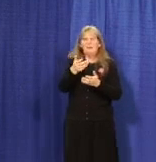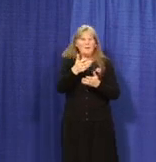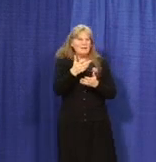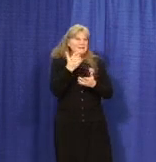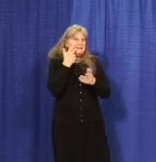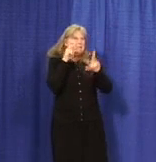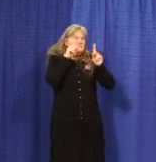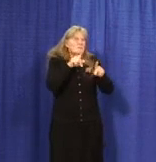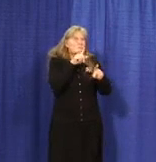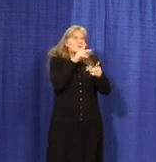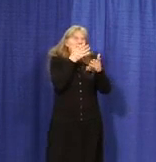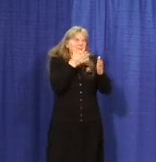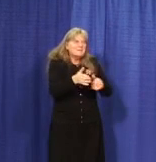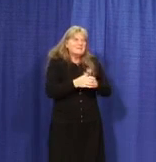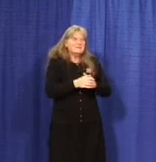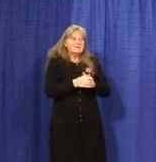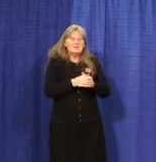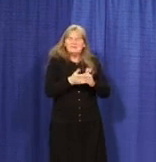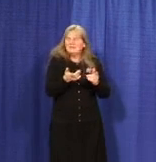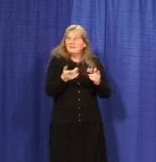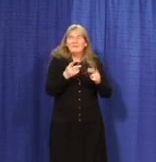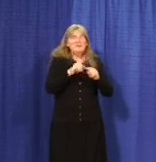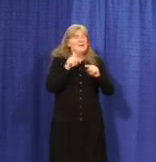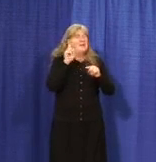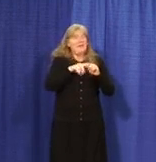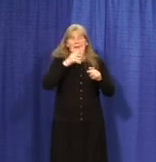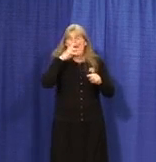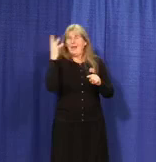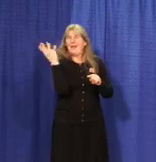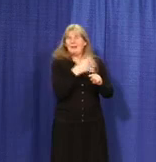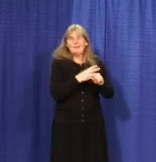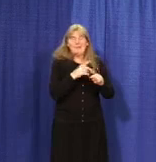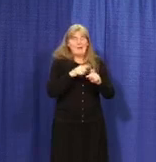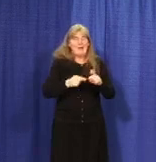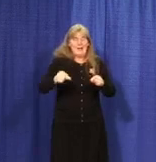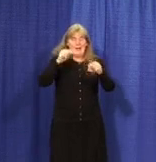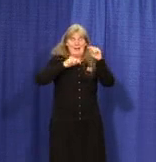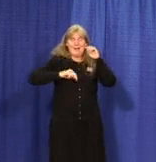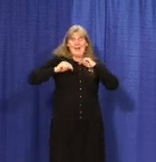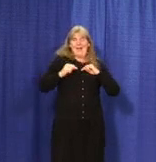We have come too far to go back to what was considered normal before COVID became a part of